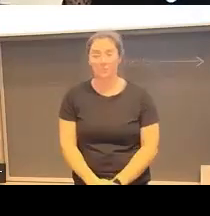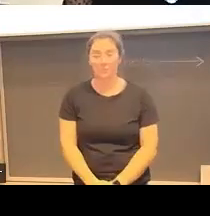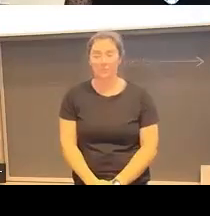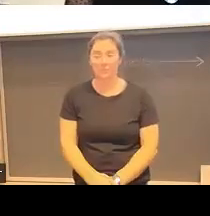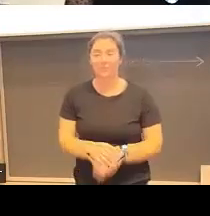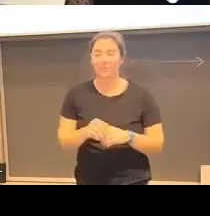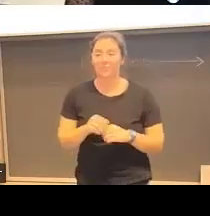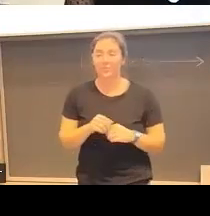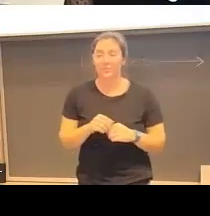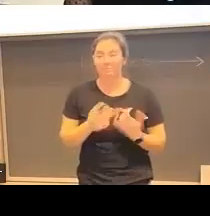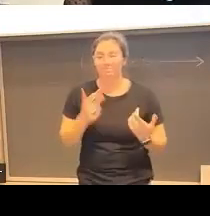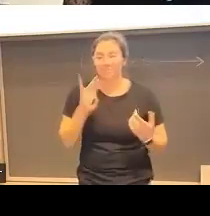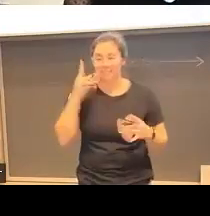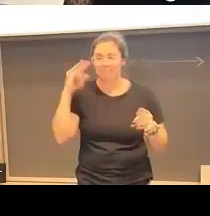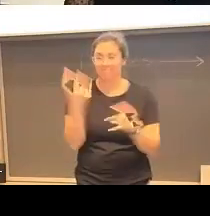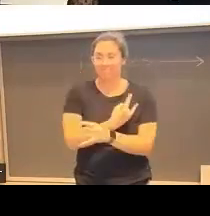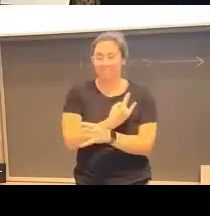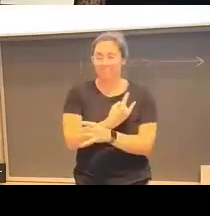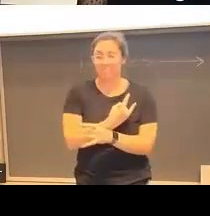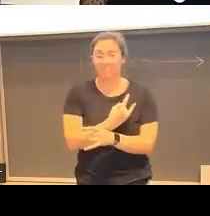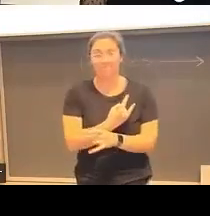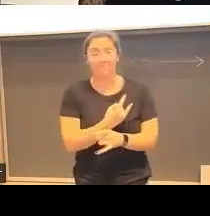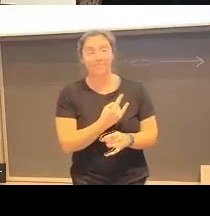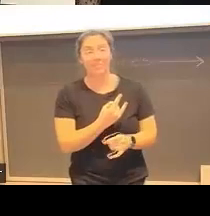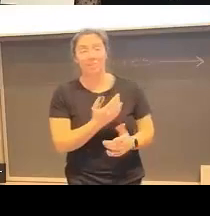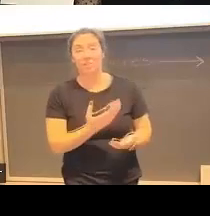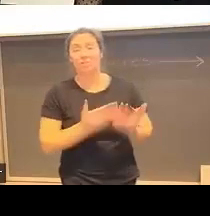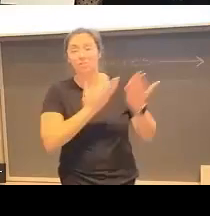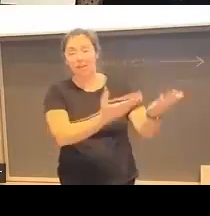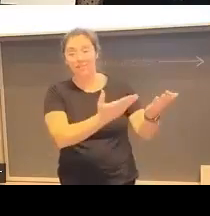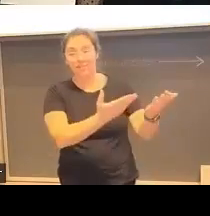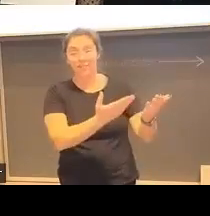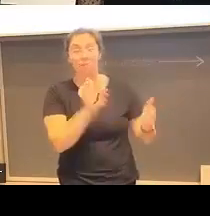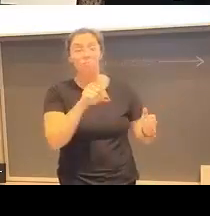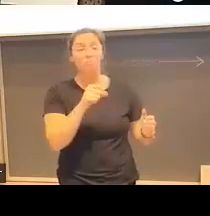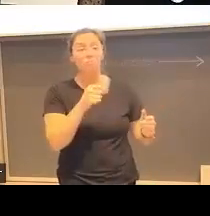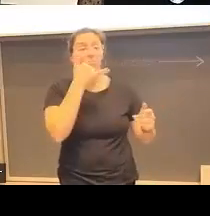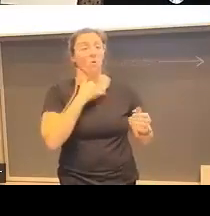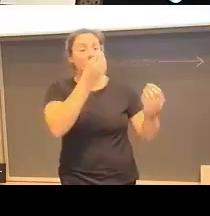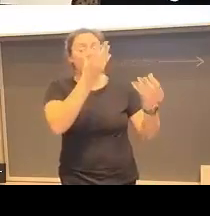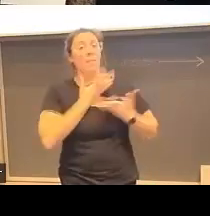irony the suggestion to call if one needs anything as one is actively telling you what they need it